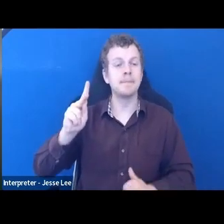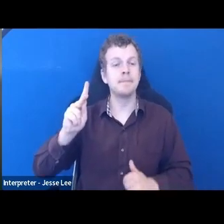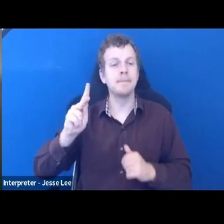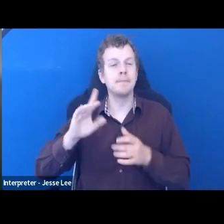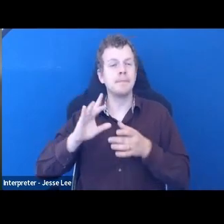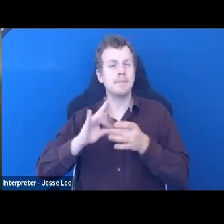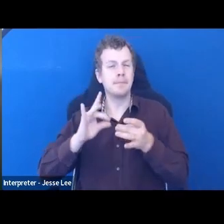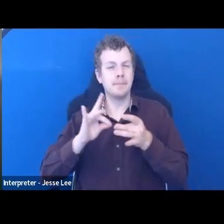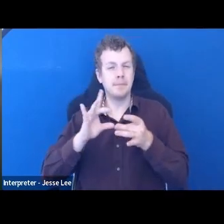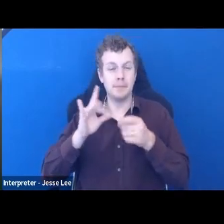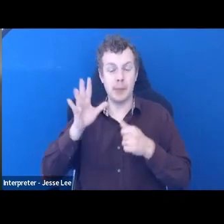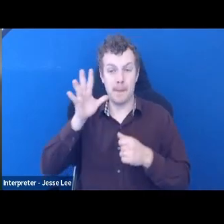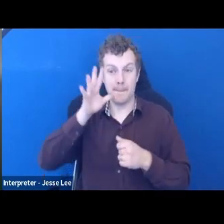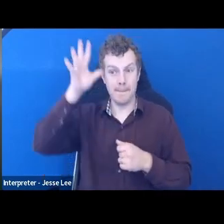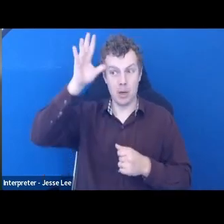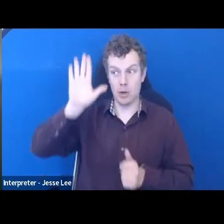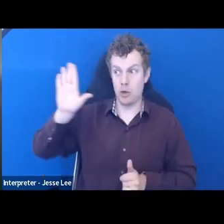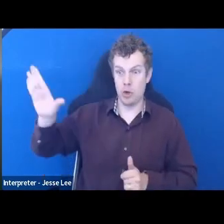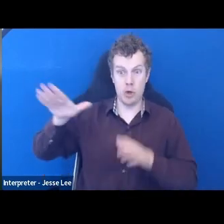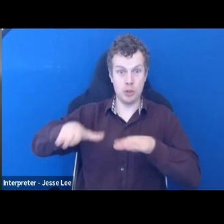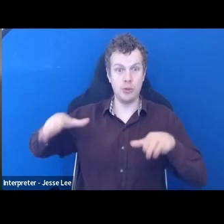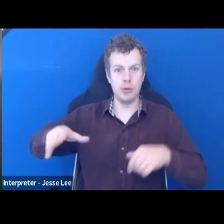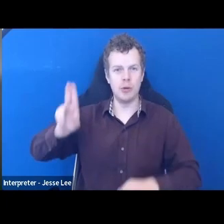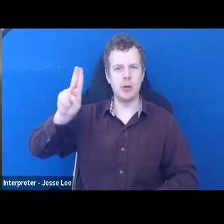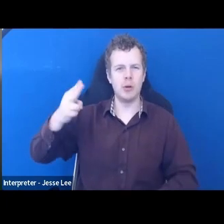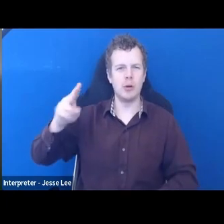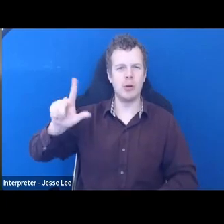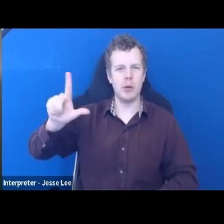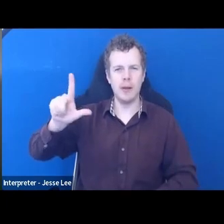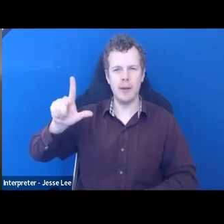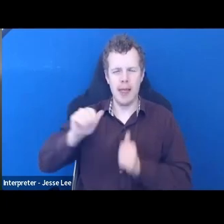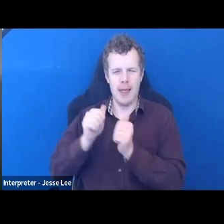with Unilateral Hearing Loss make habilitation decisions a qualitative study.